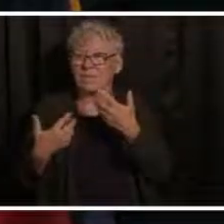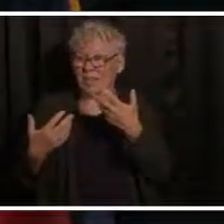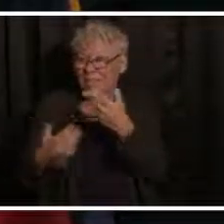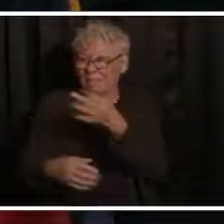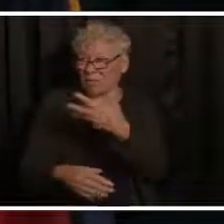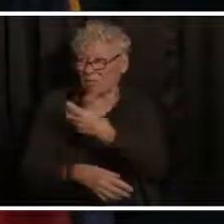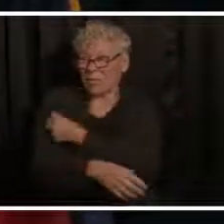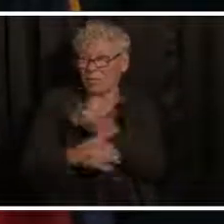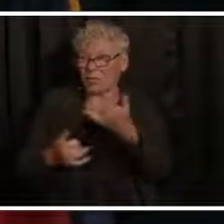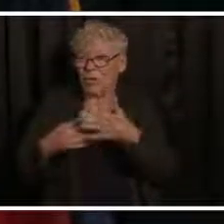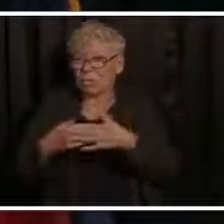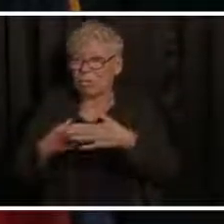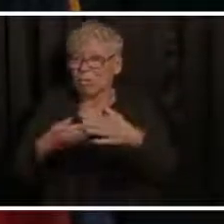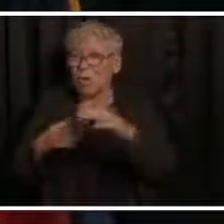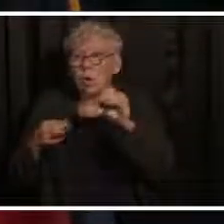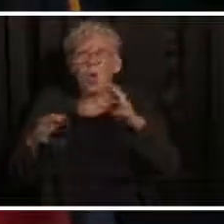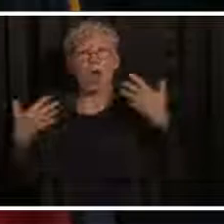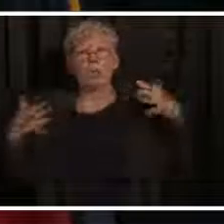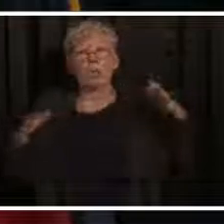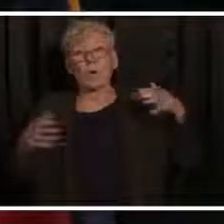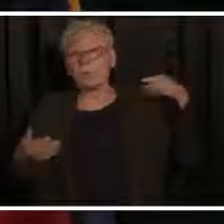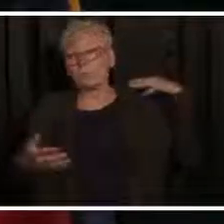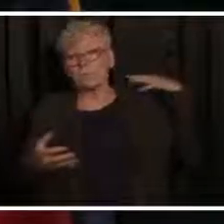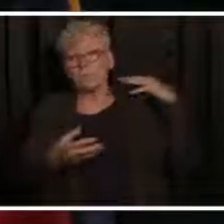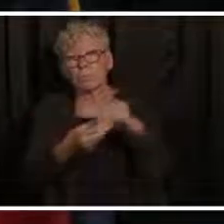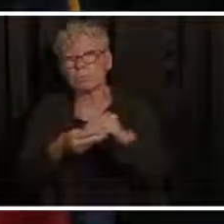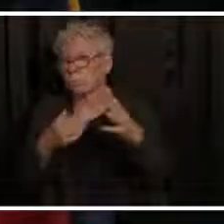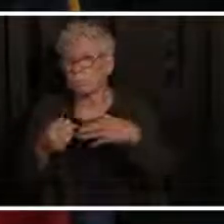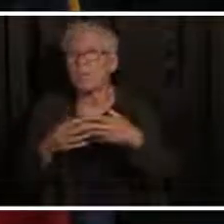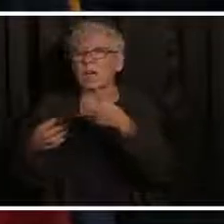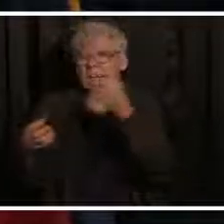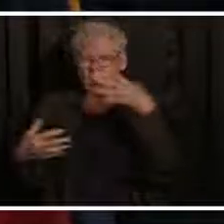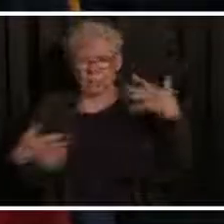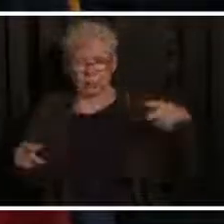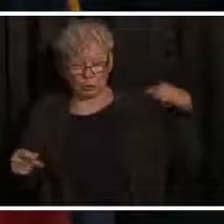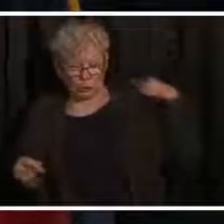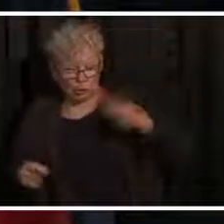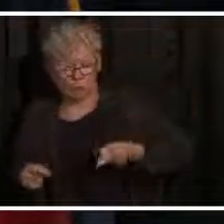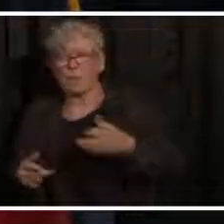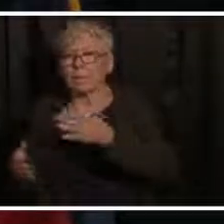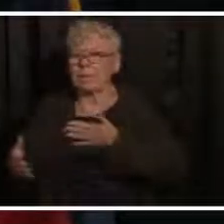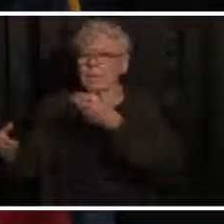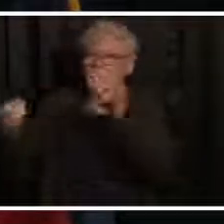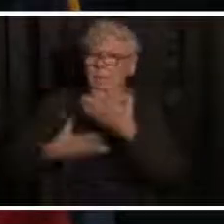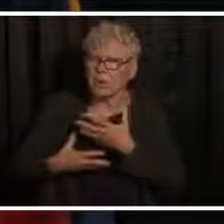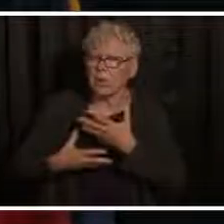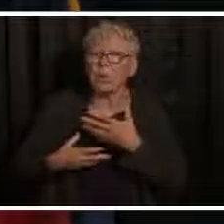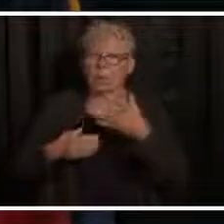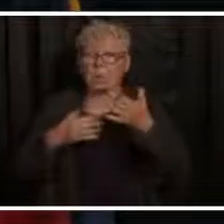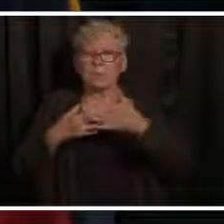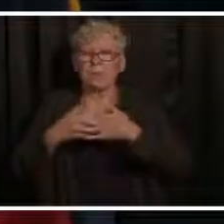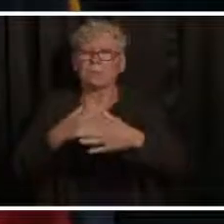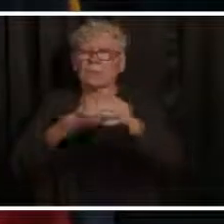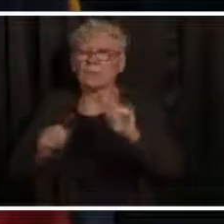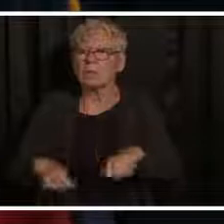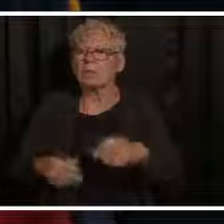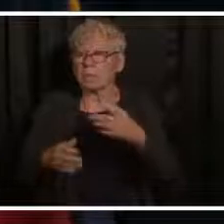vaccinated in the past. they're eligible And that's done through targeted outreach to the uh to